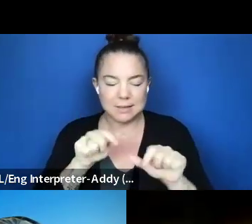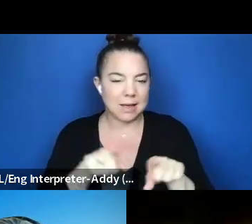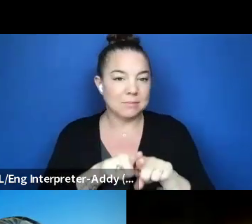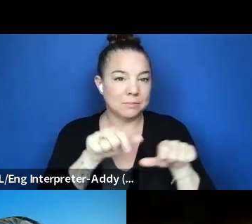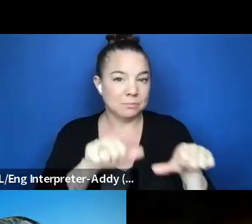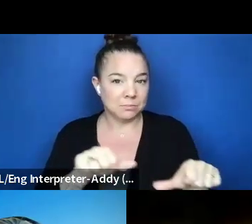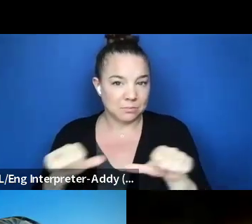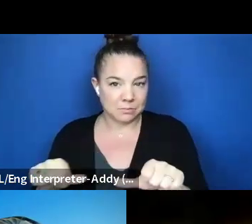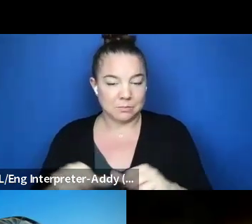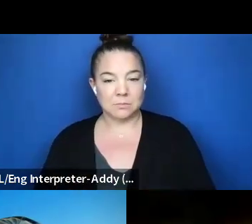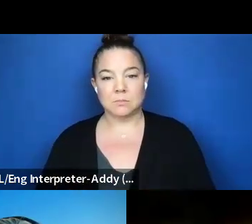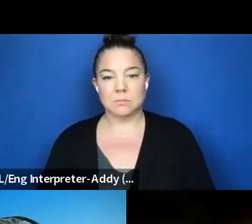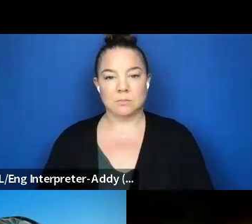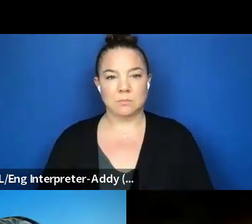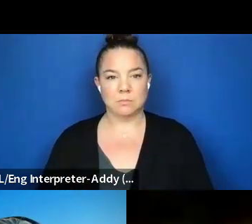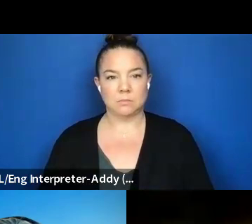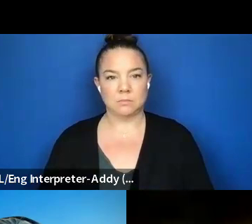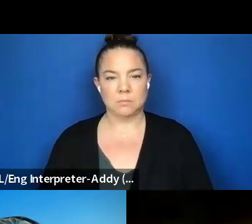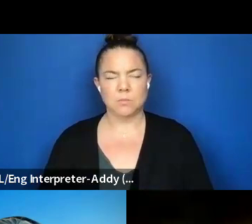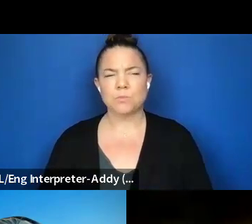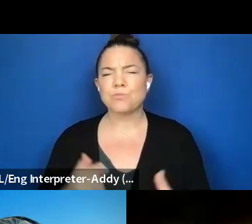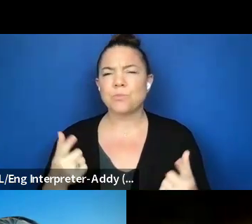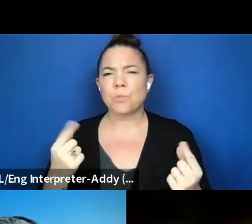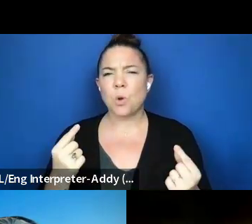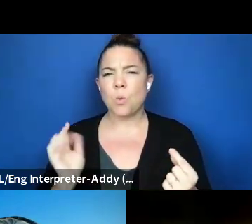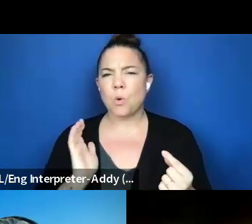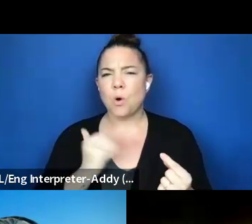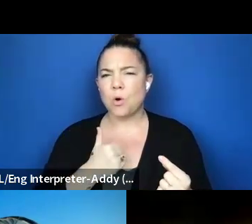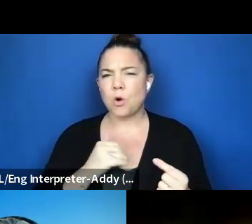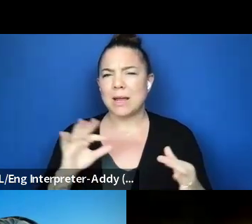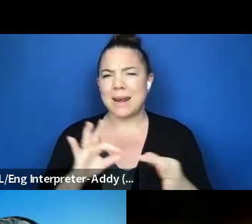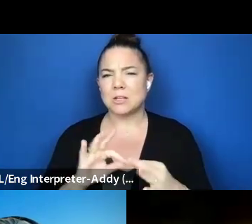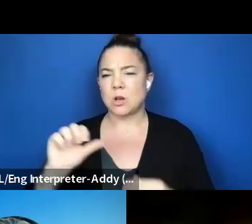Don Posh: do, we get what's our connection? What's April's connection with nickel?